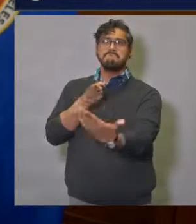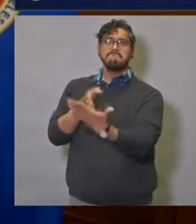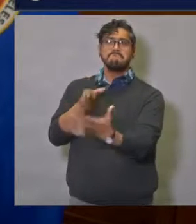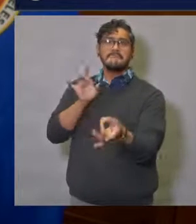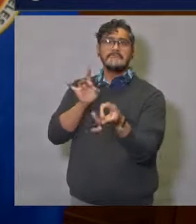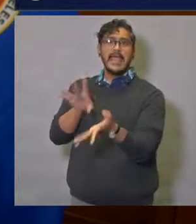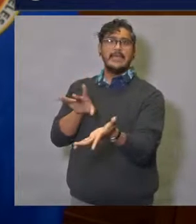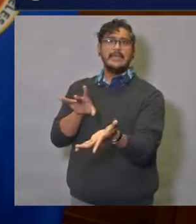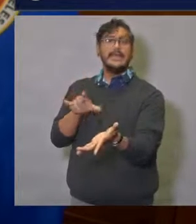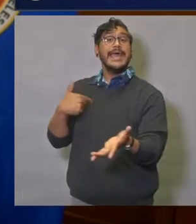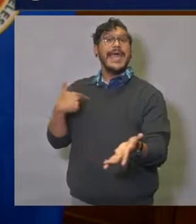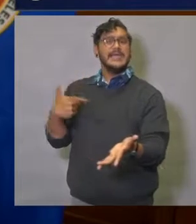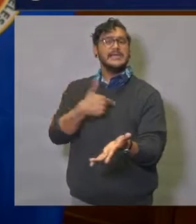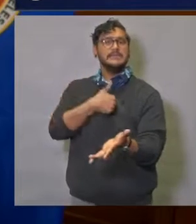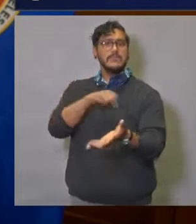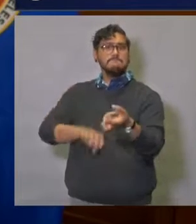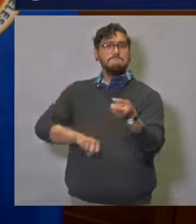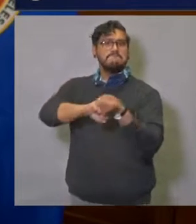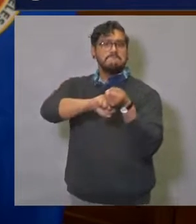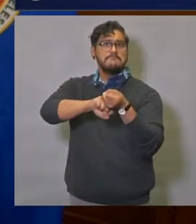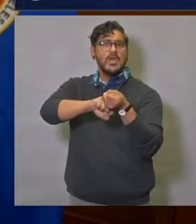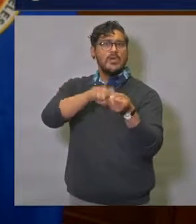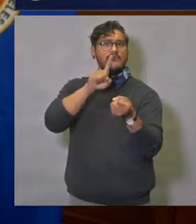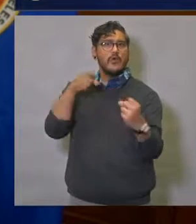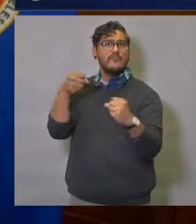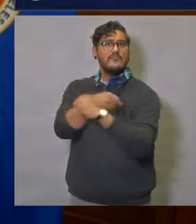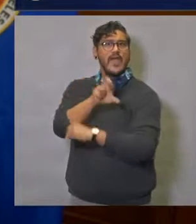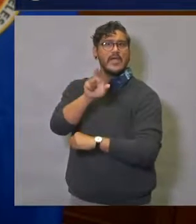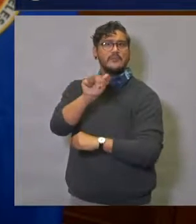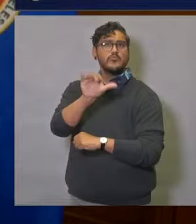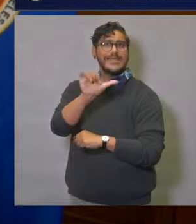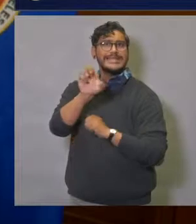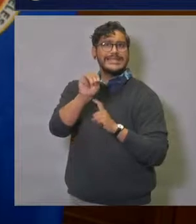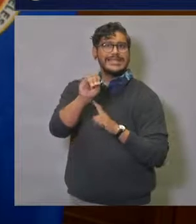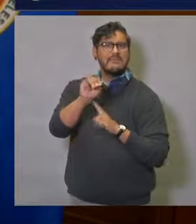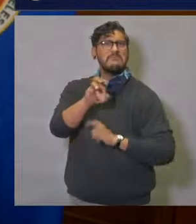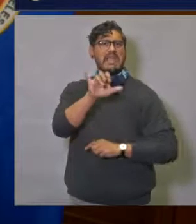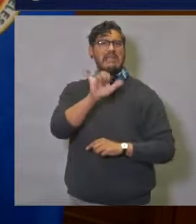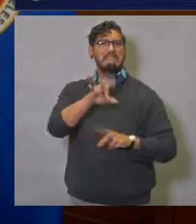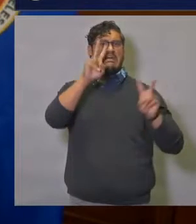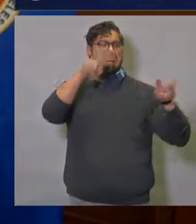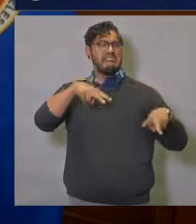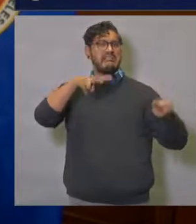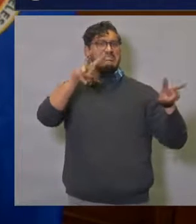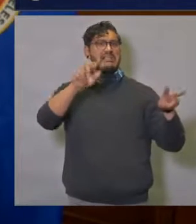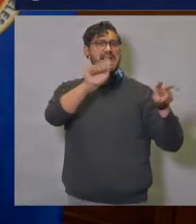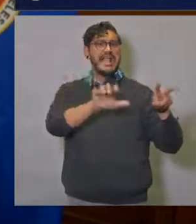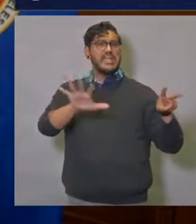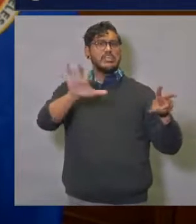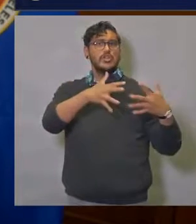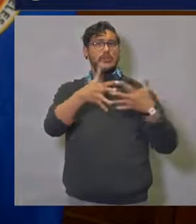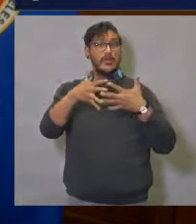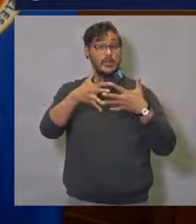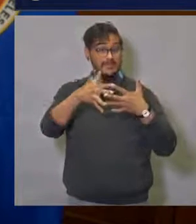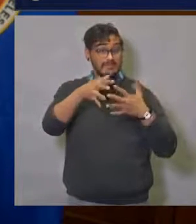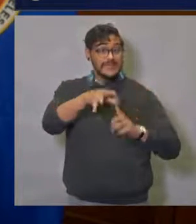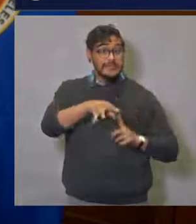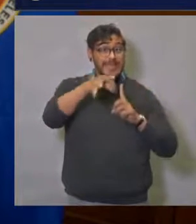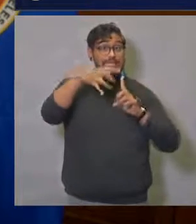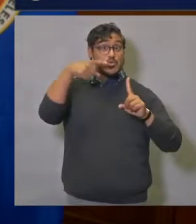WE STAND WITH YOU TO COMBAT THE